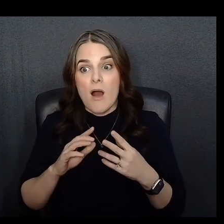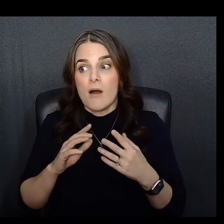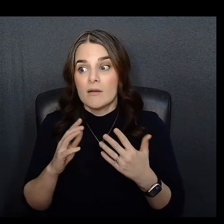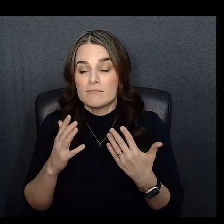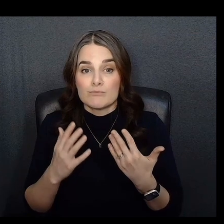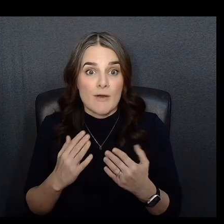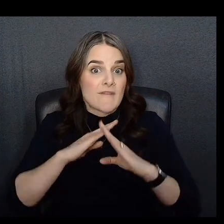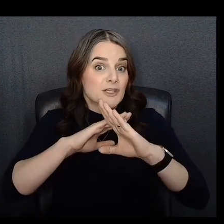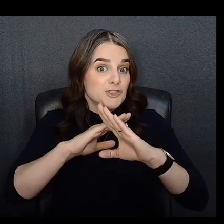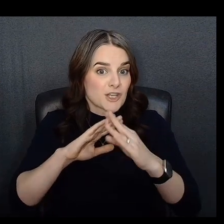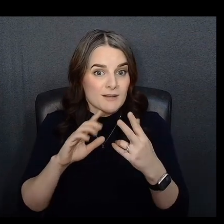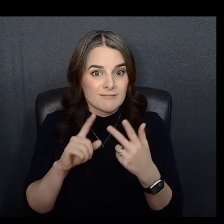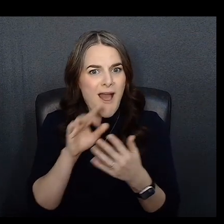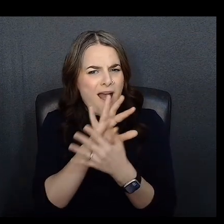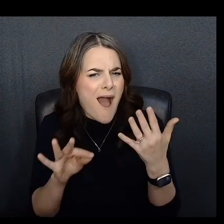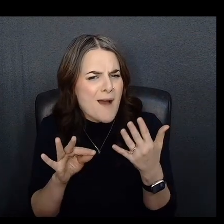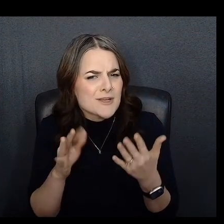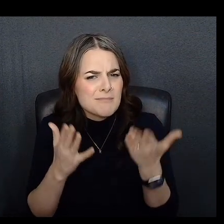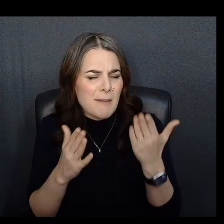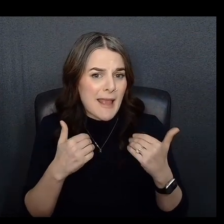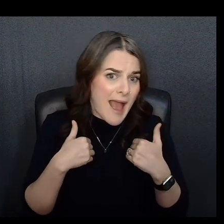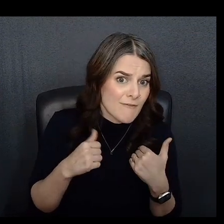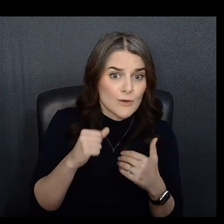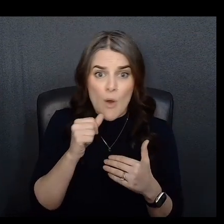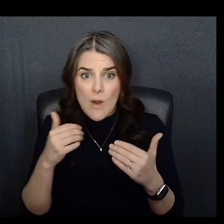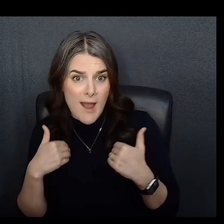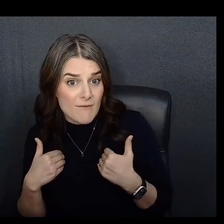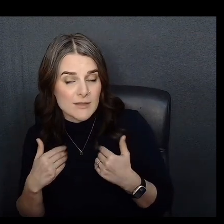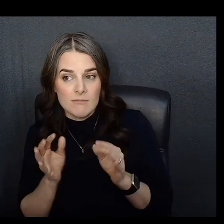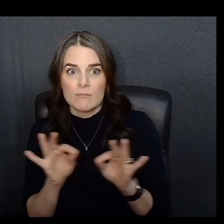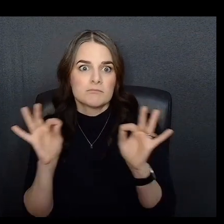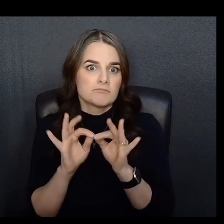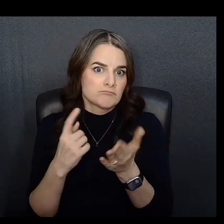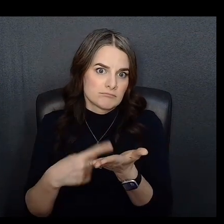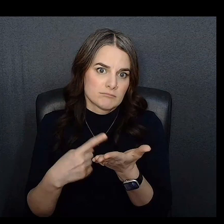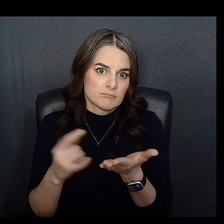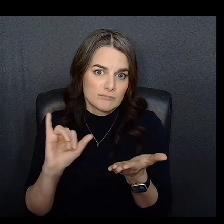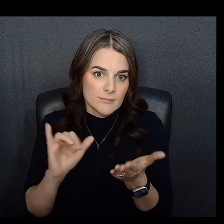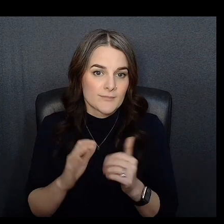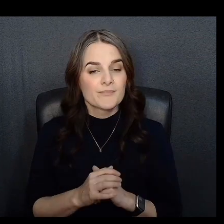That's important too, to be able to talk about as well. Vocabulary or having pre-stored messages